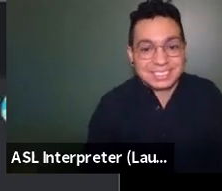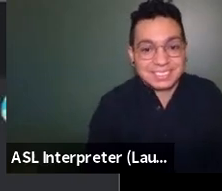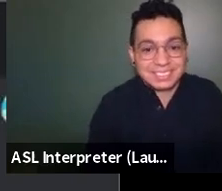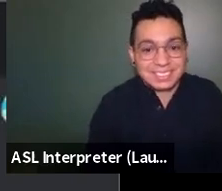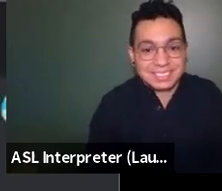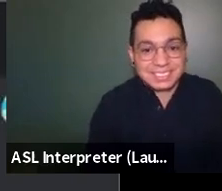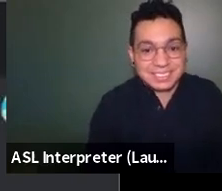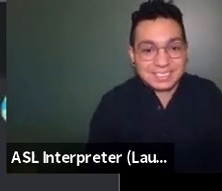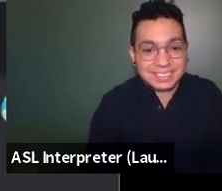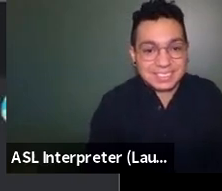Here we go.